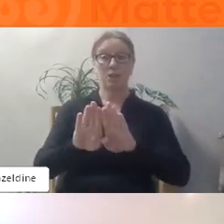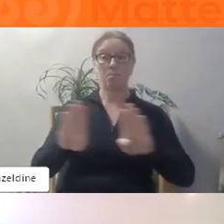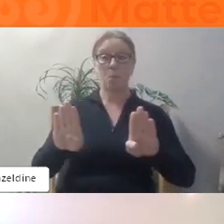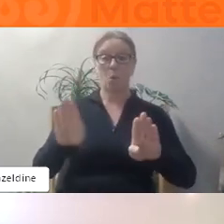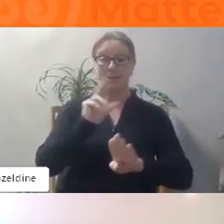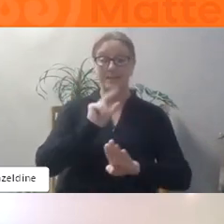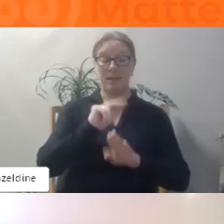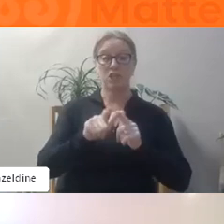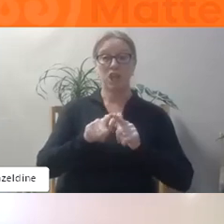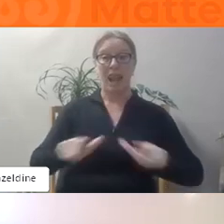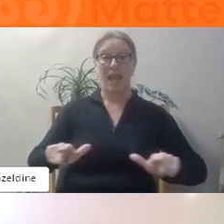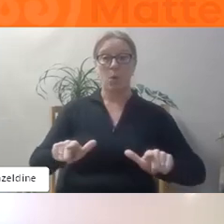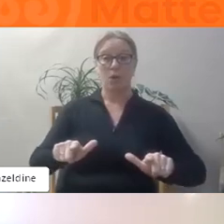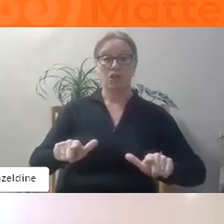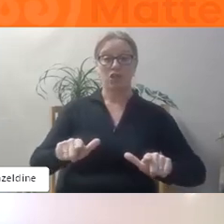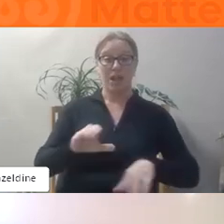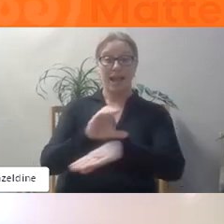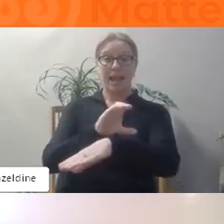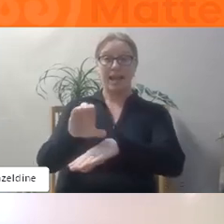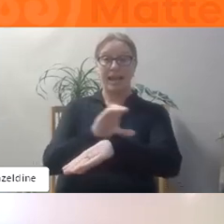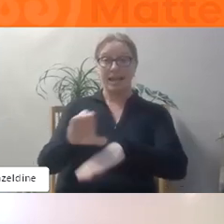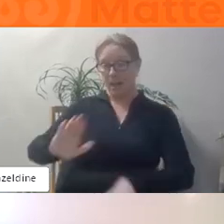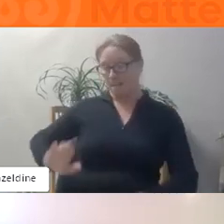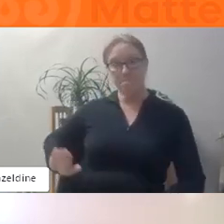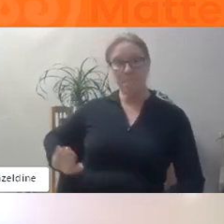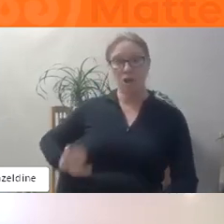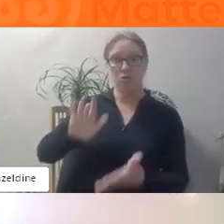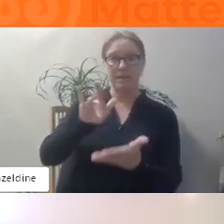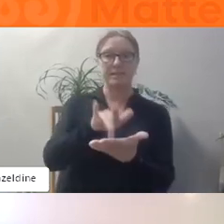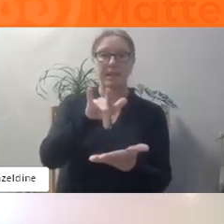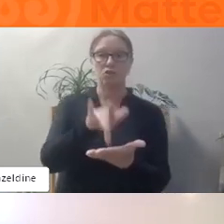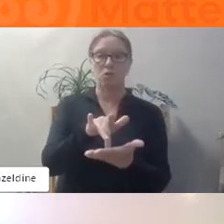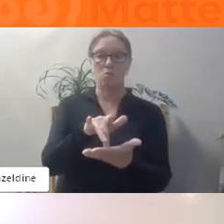at Māngere Central Primary School. And it was around about the same